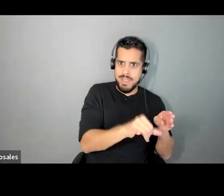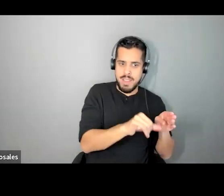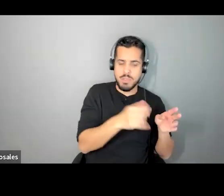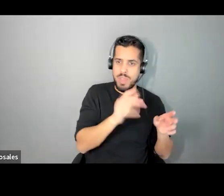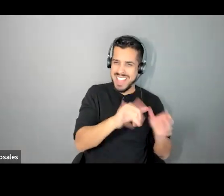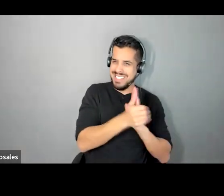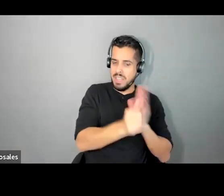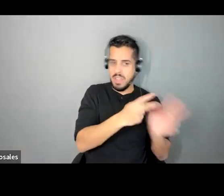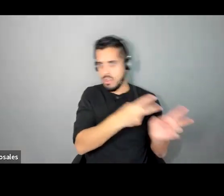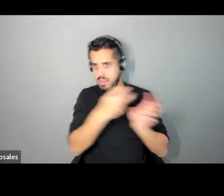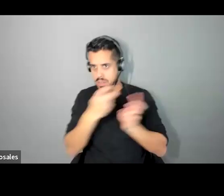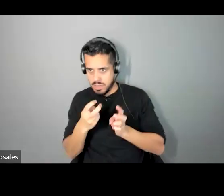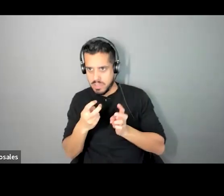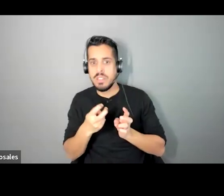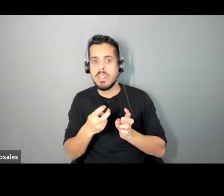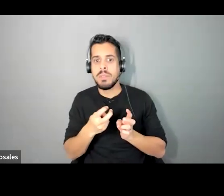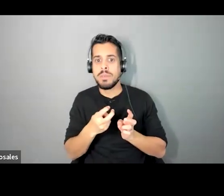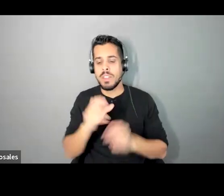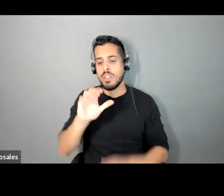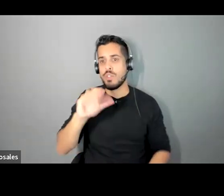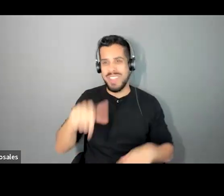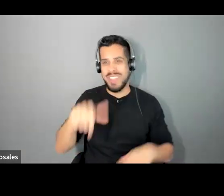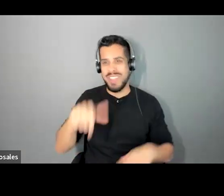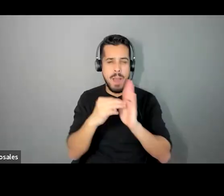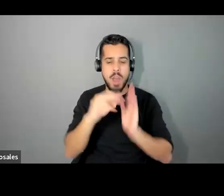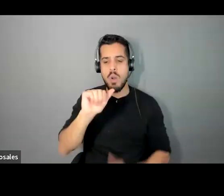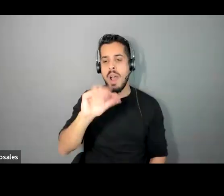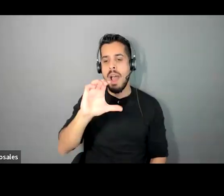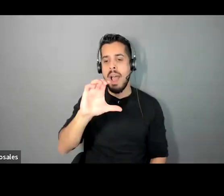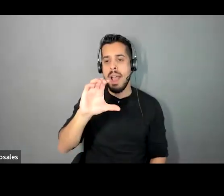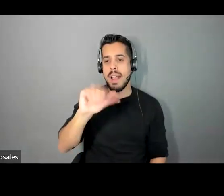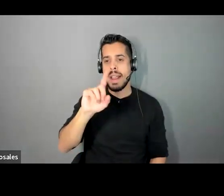this-- this model, right, from academy to apprenticeship, it's a solution. It's a solution model.